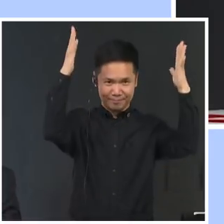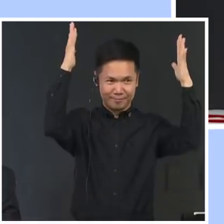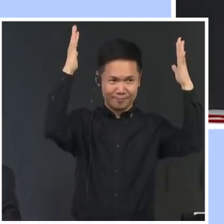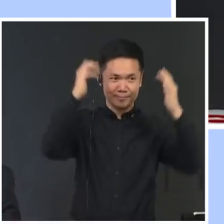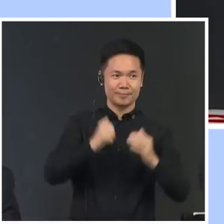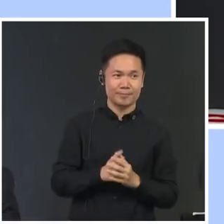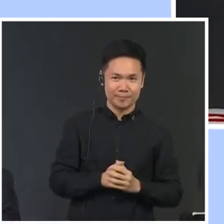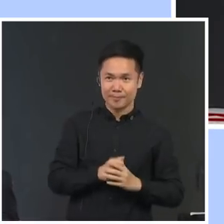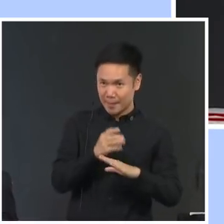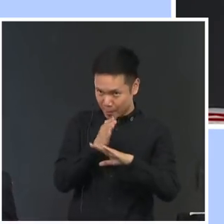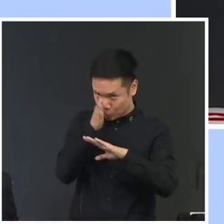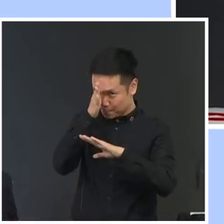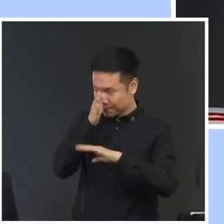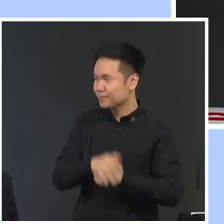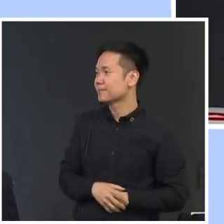As my presentation title employed,